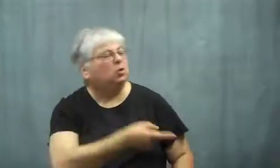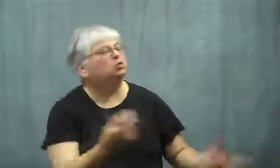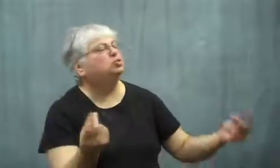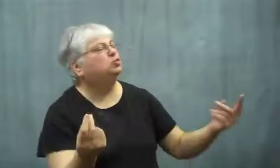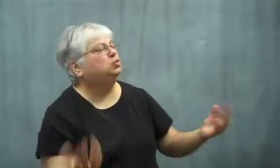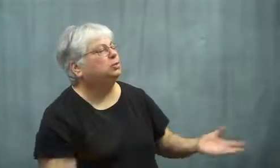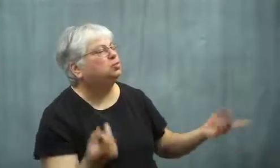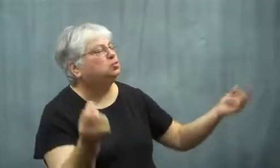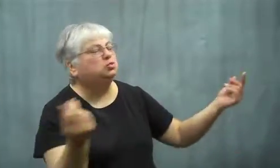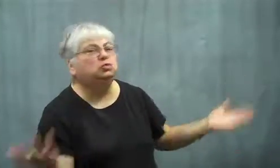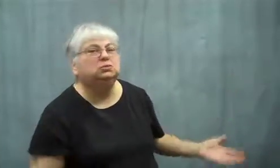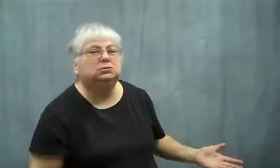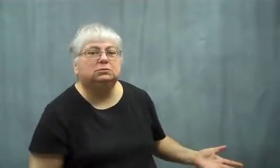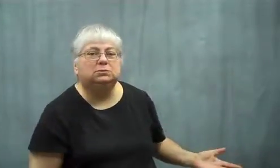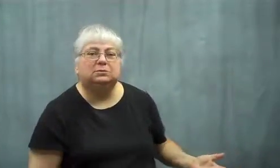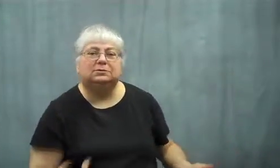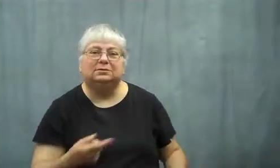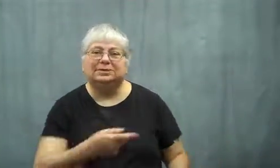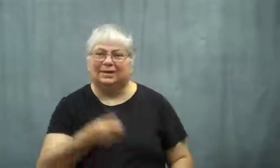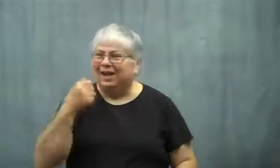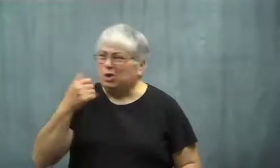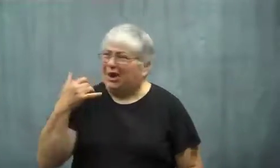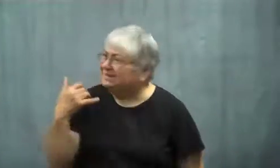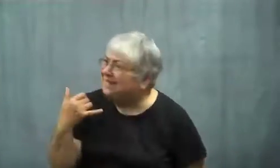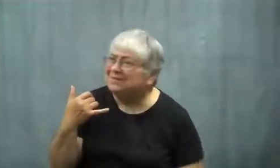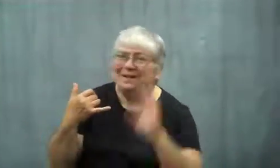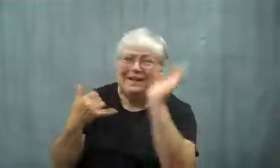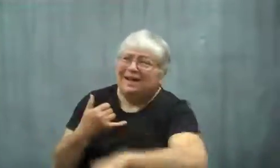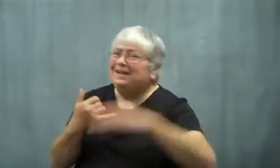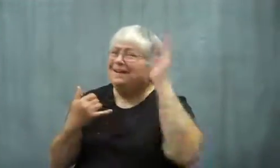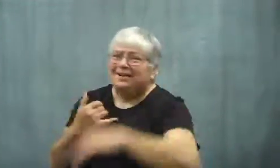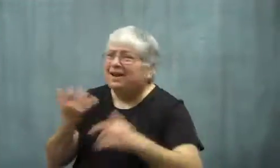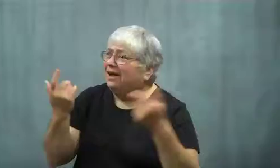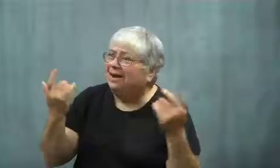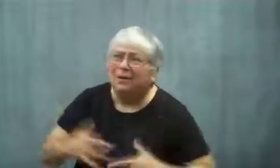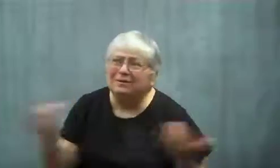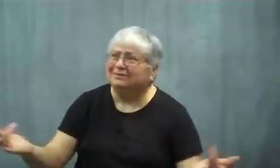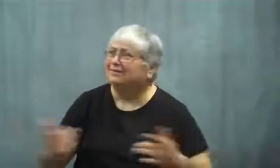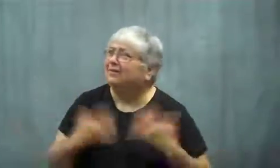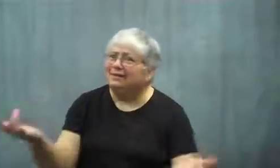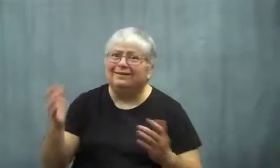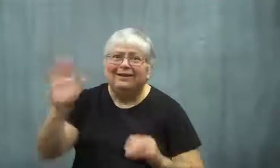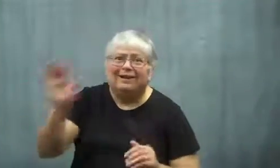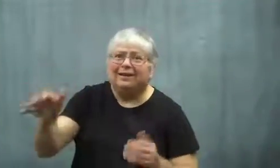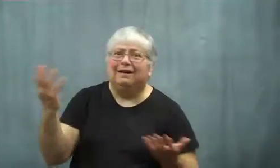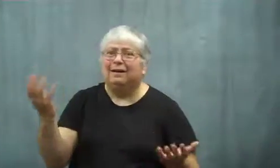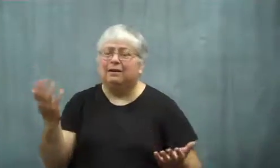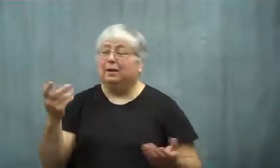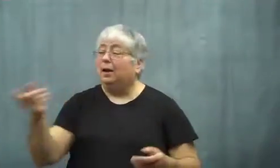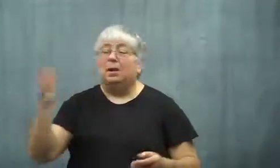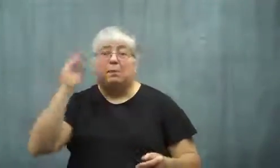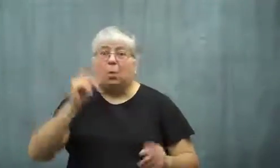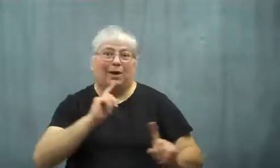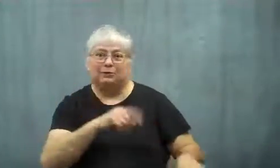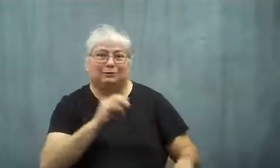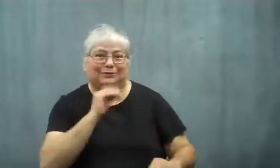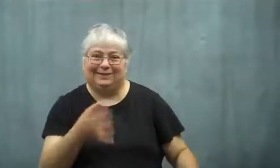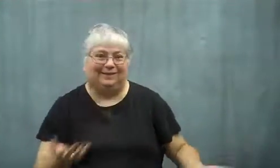"What are you doing around here?"